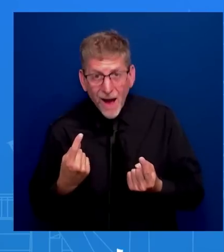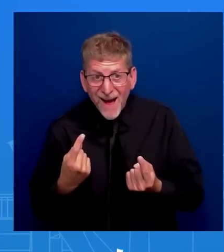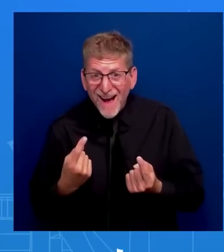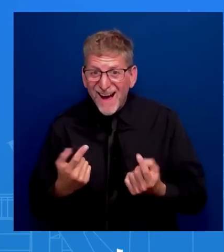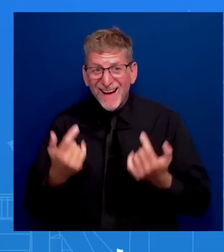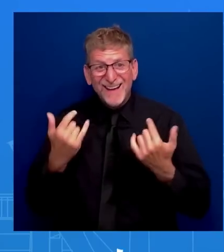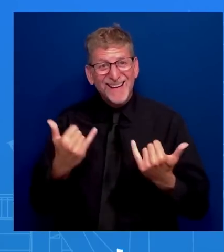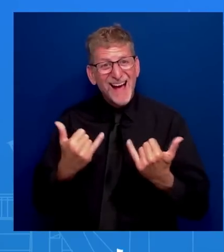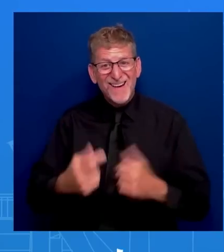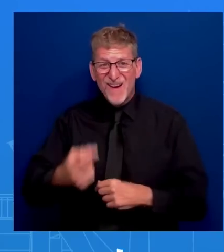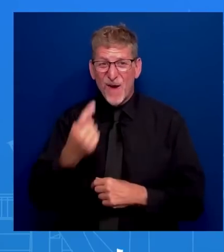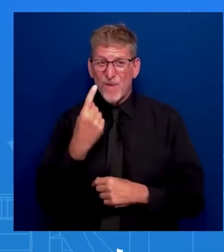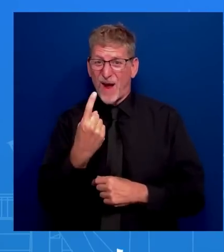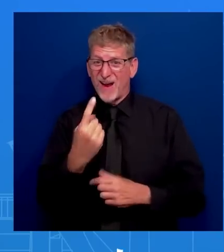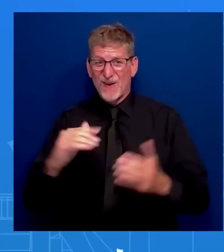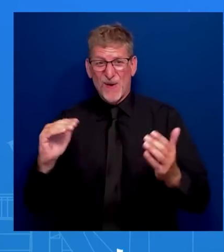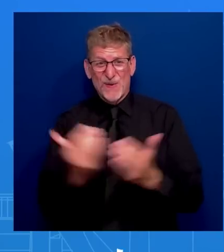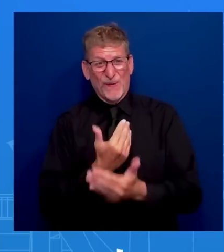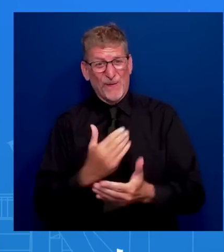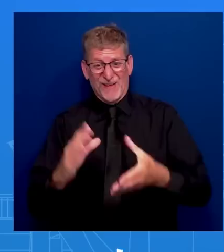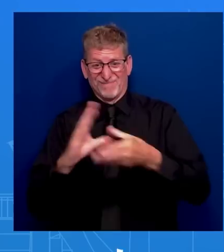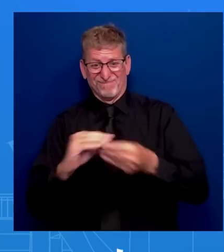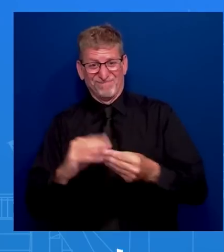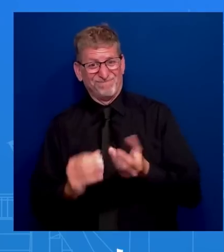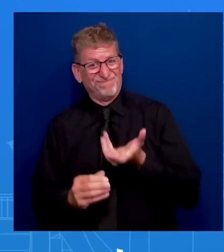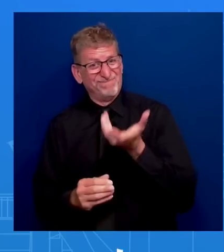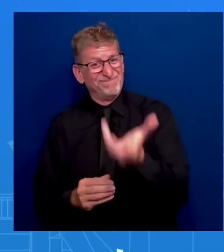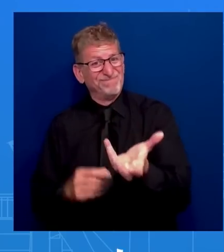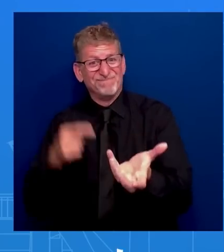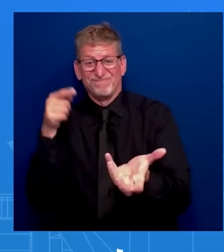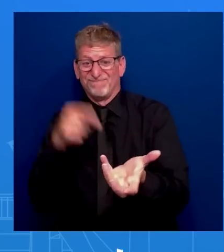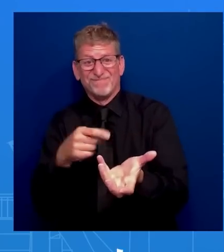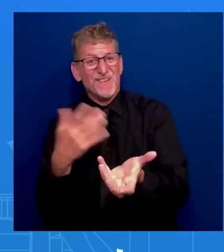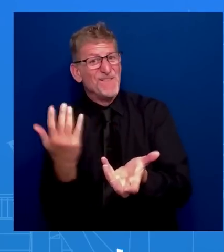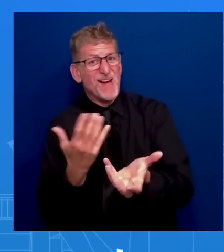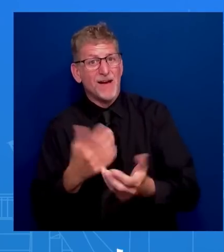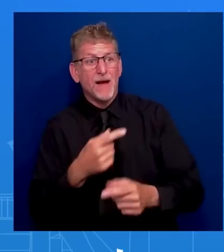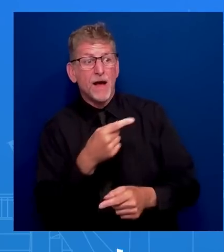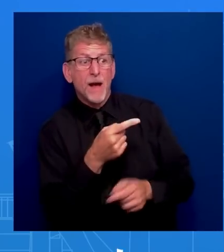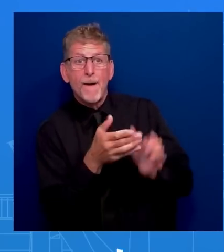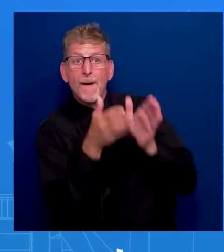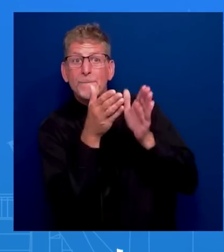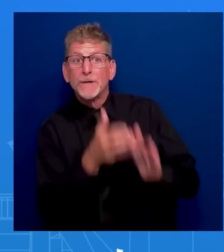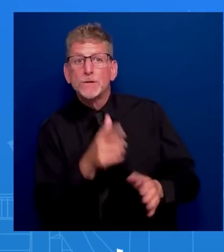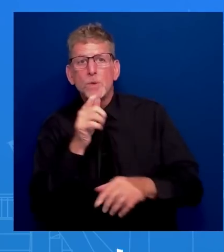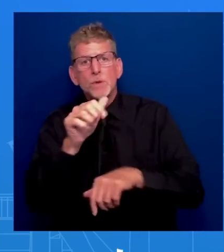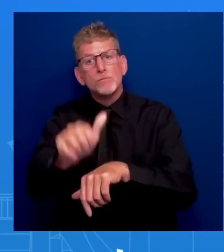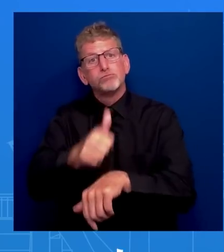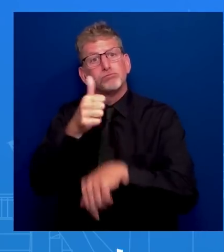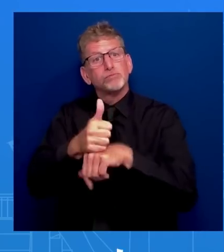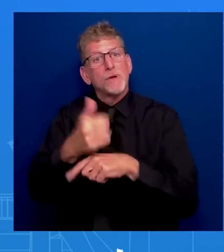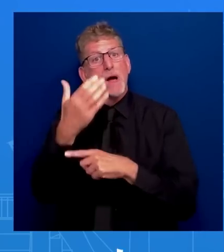the founder and CEO of SparkCharge. We know this bill is going to help major companies,